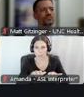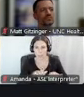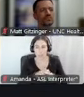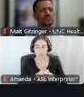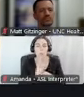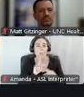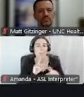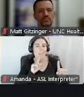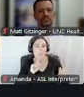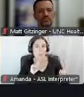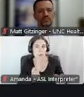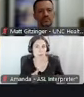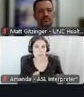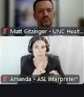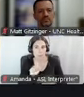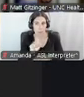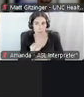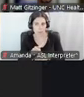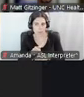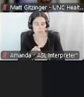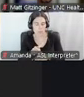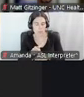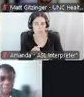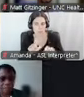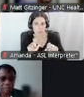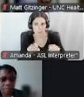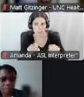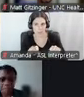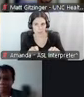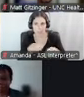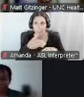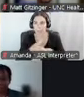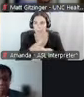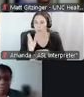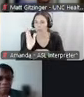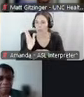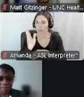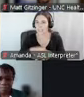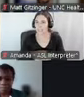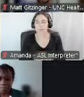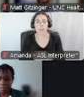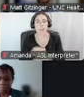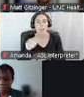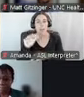as many questions as time allows after the presentation. American Sign Language interpreters